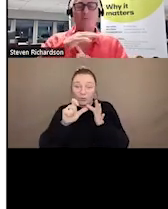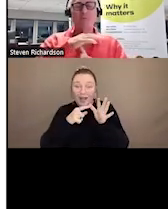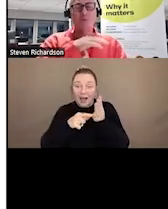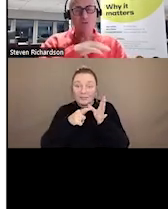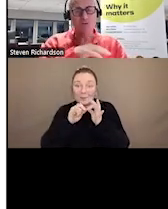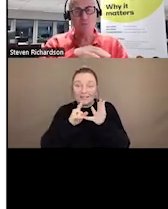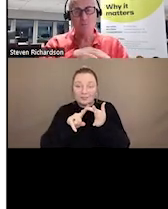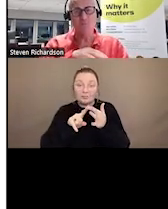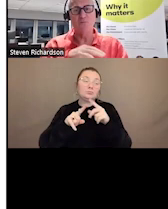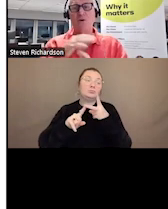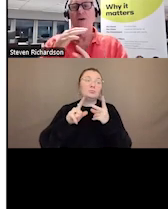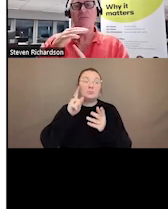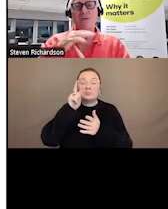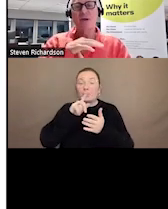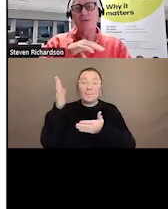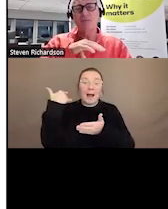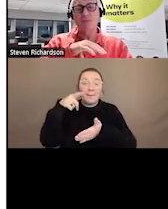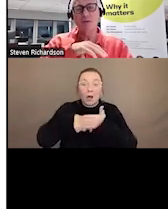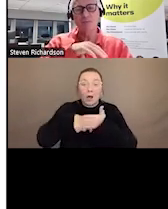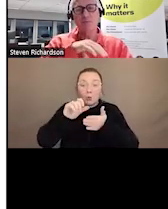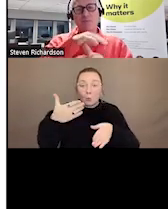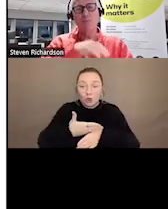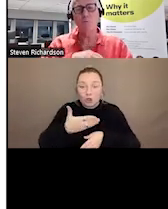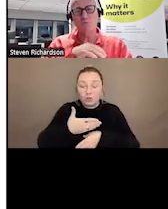people who have purchased your work before. They may come from people who have supported